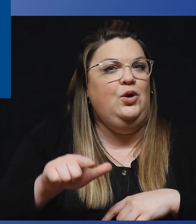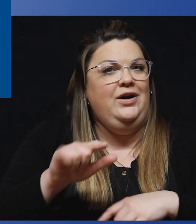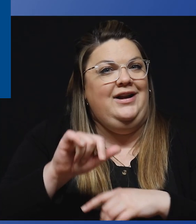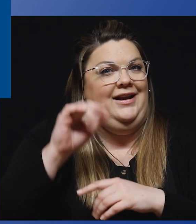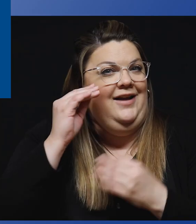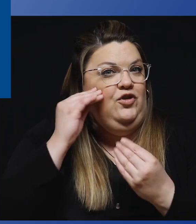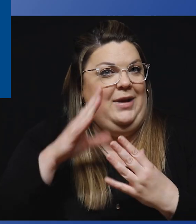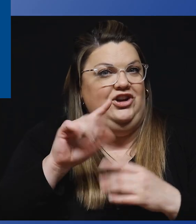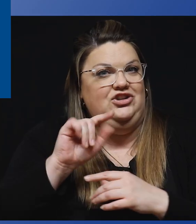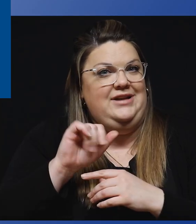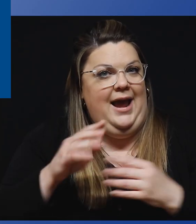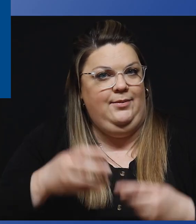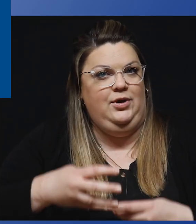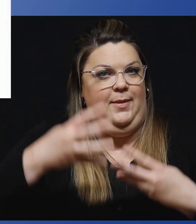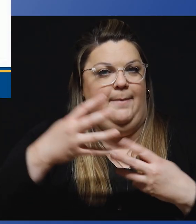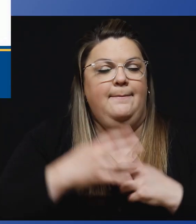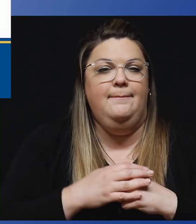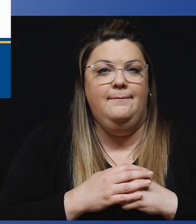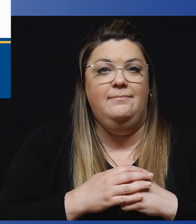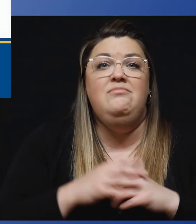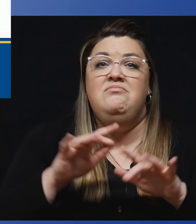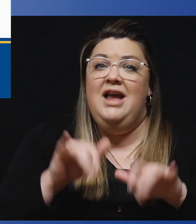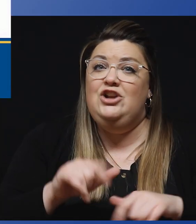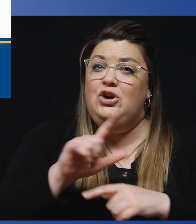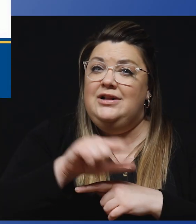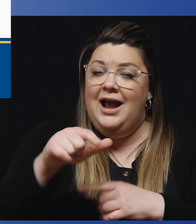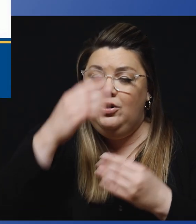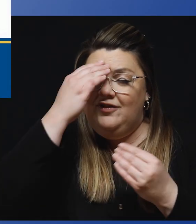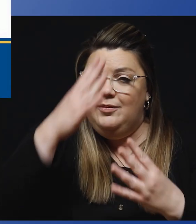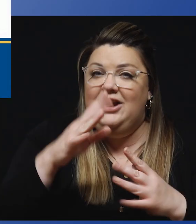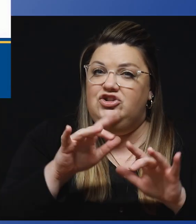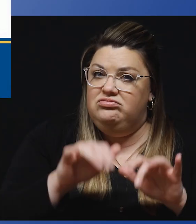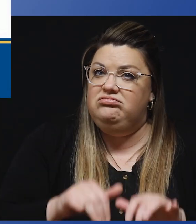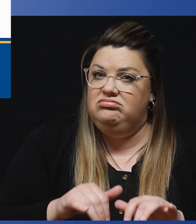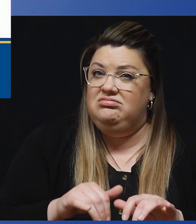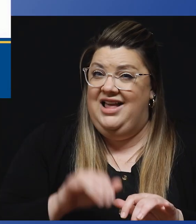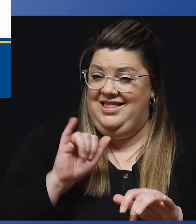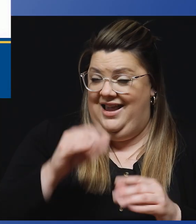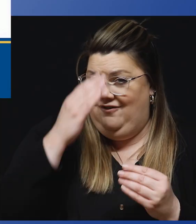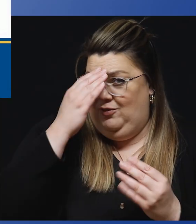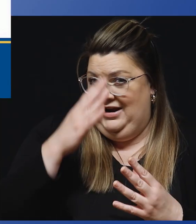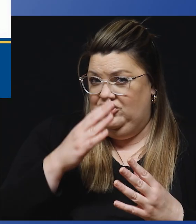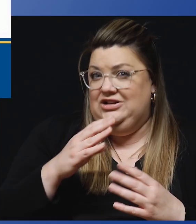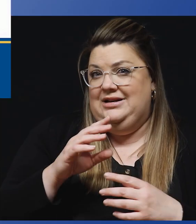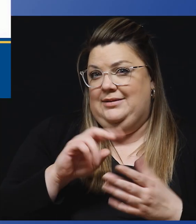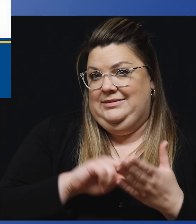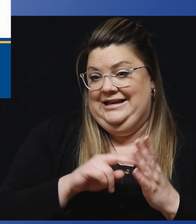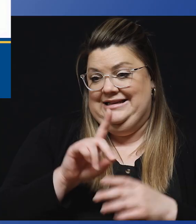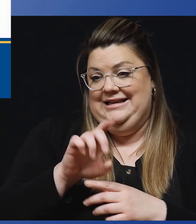Enter your landlord's contact information. With this information, DES will contact your landlord